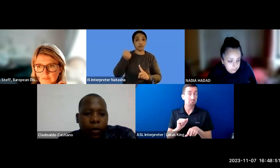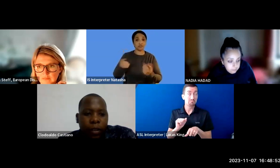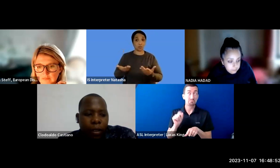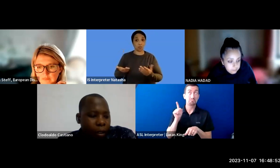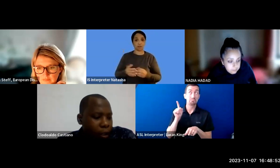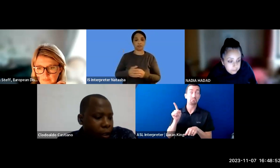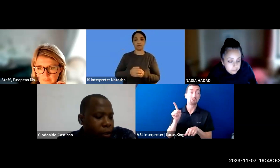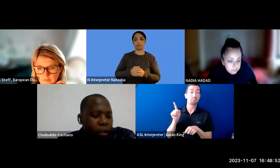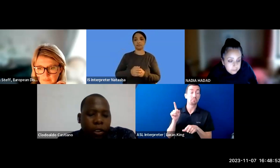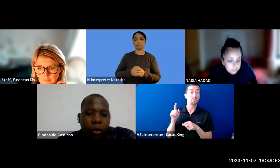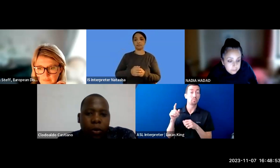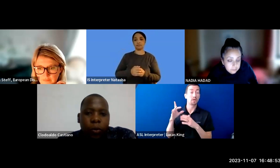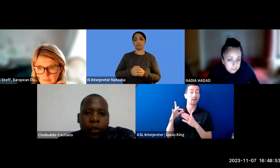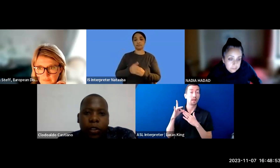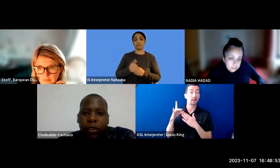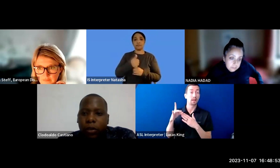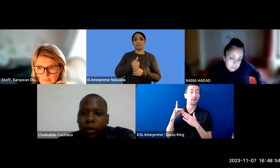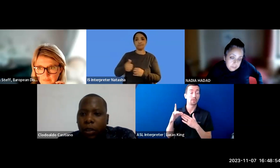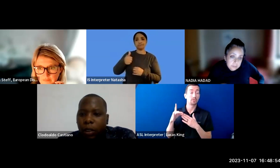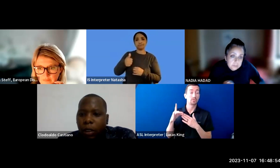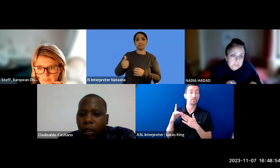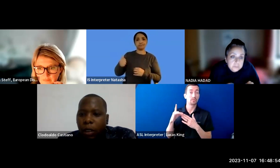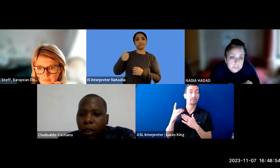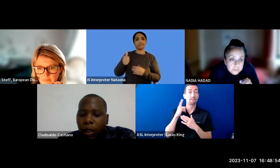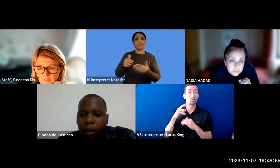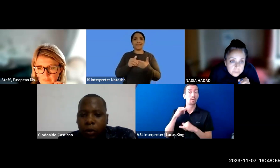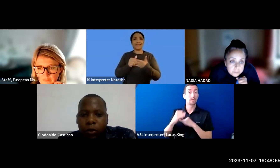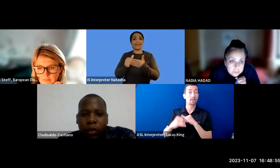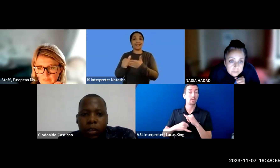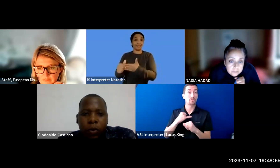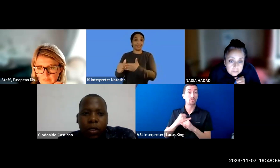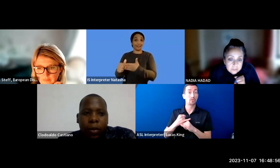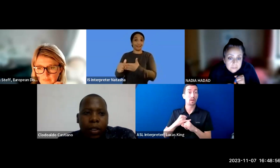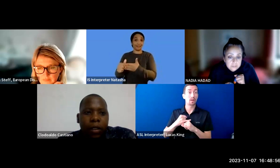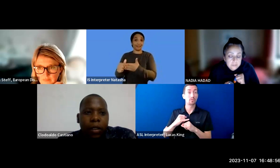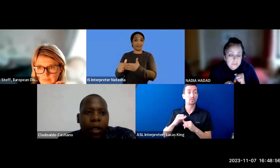of the international cooperation donors in Mozambique